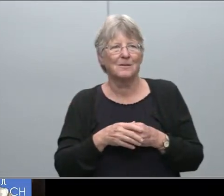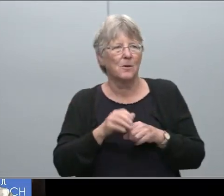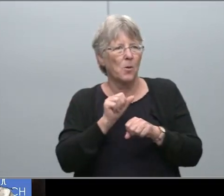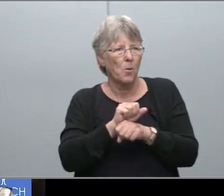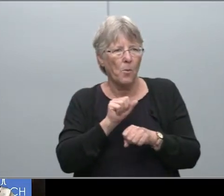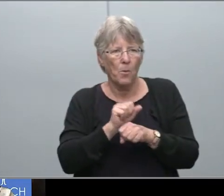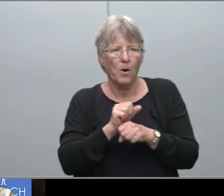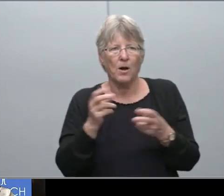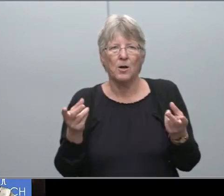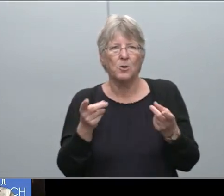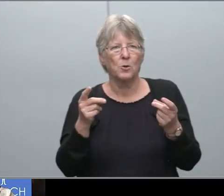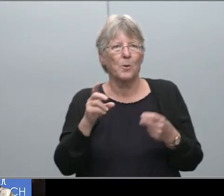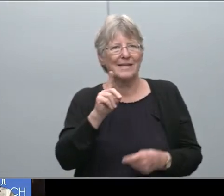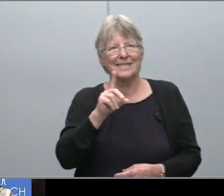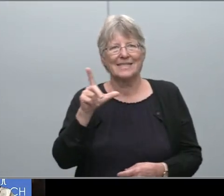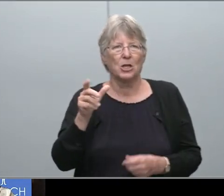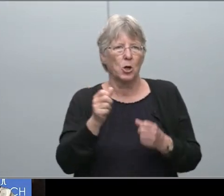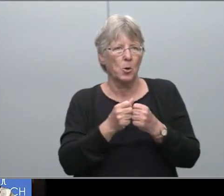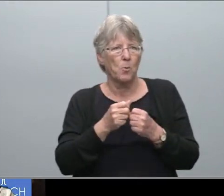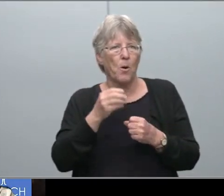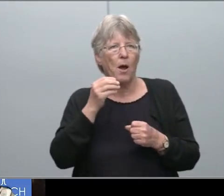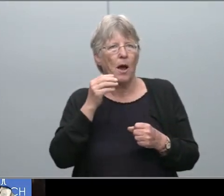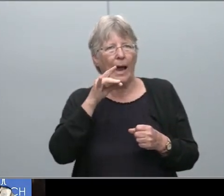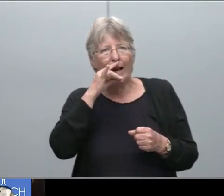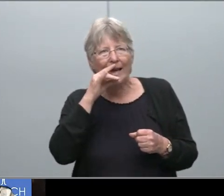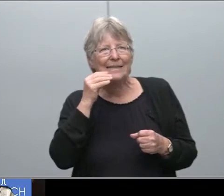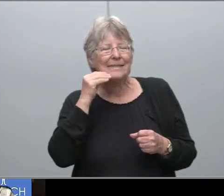No pressure. - Yeah. Thank you. No, no, no, no.